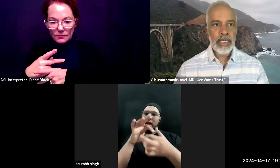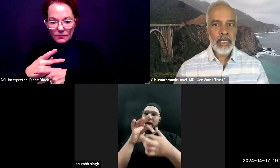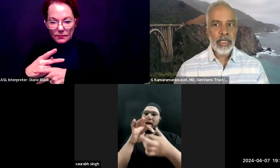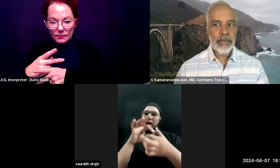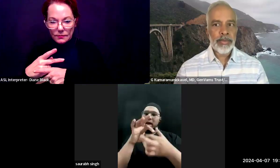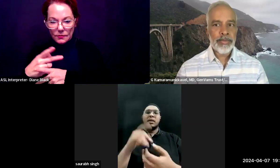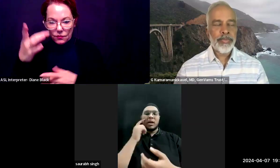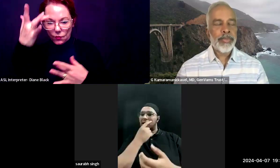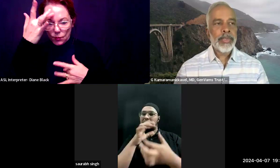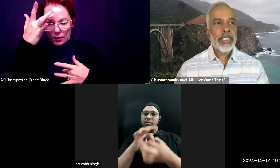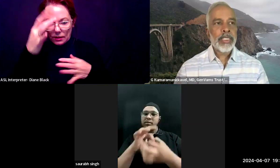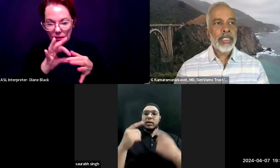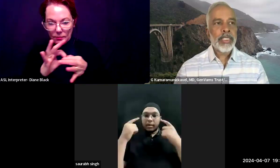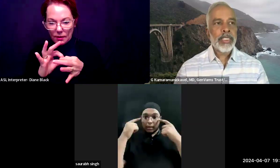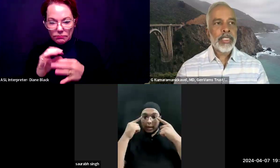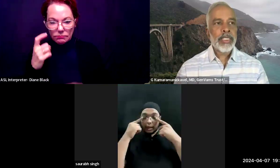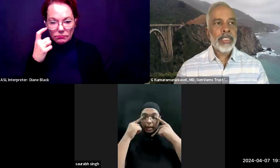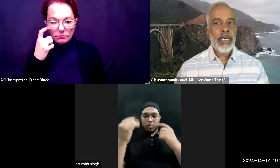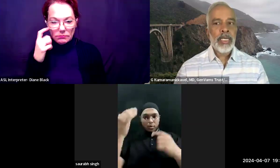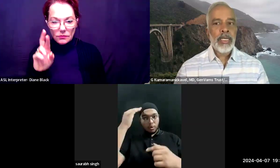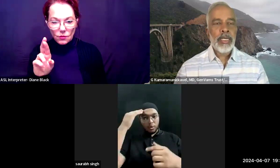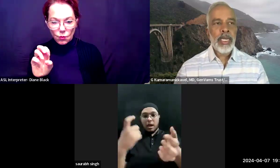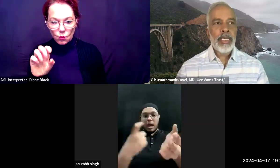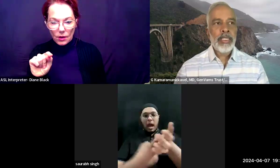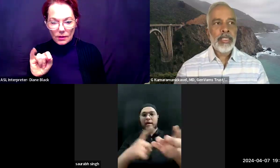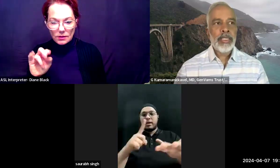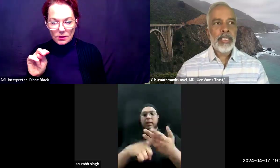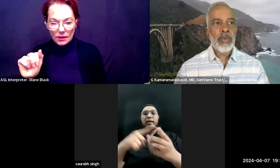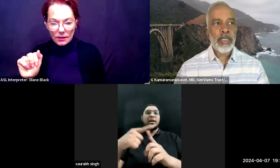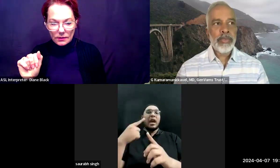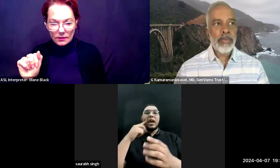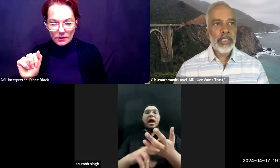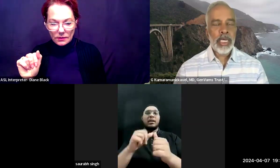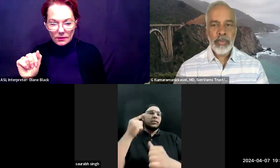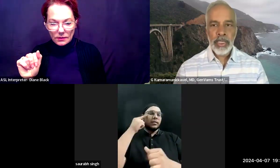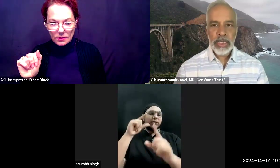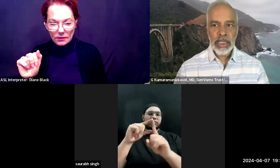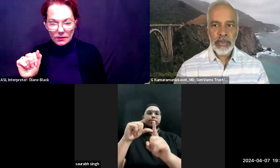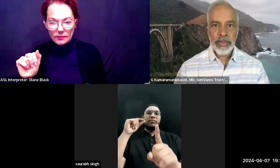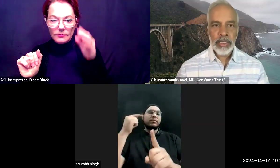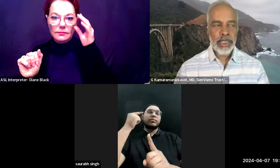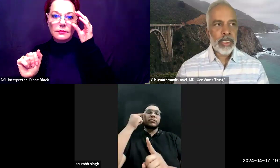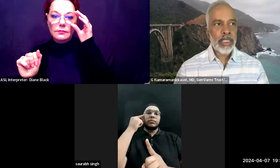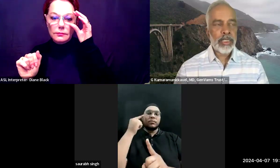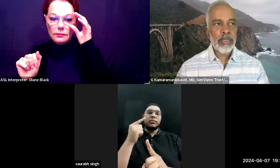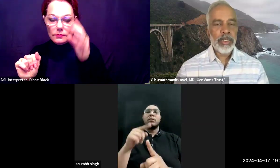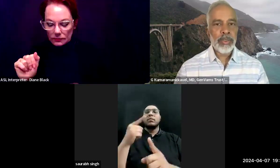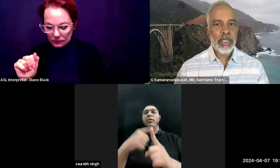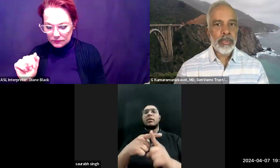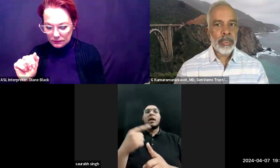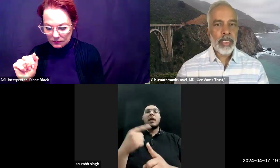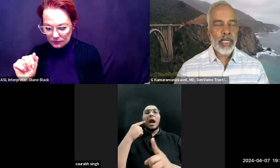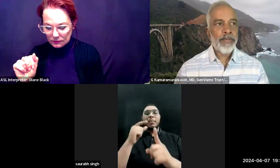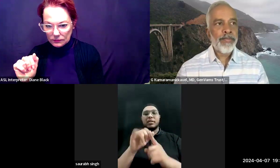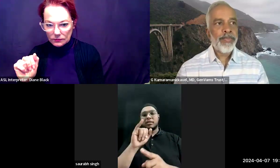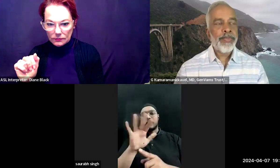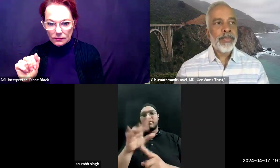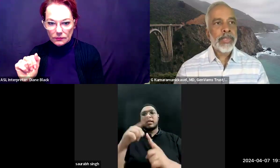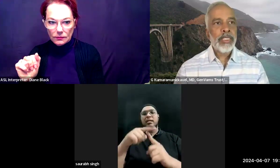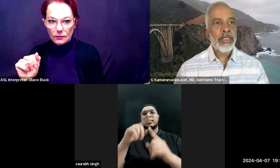retina. And one of them is RP 65 Gene that has come into therapy today.